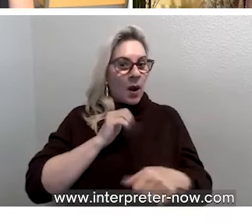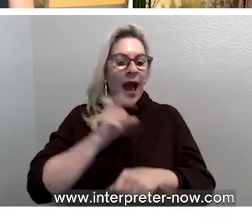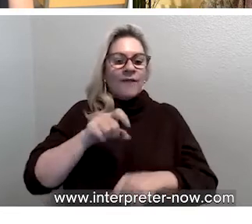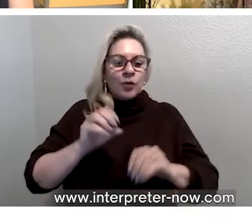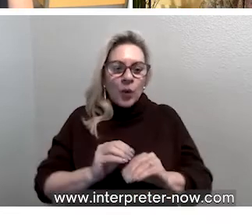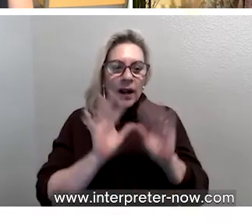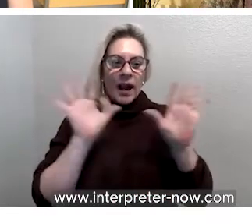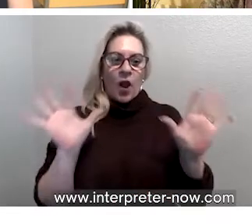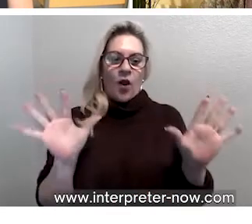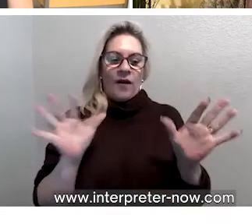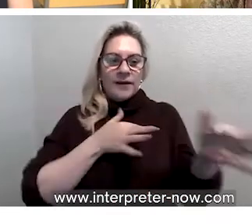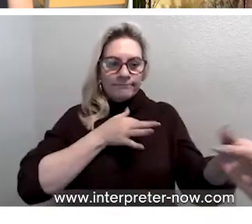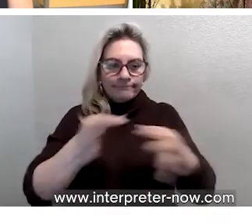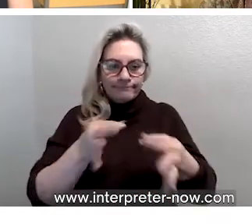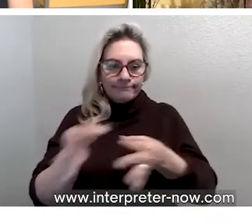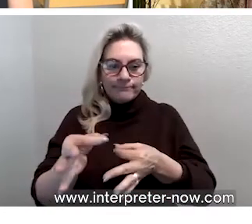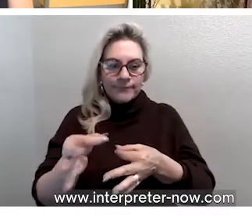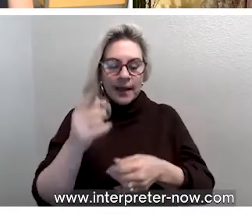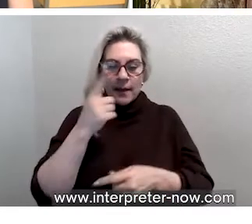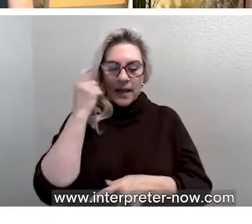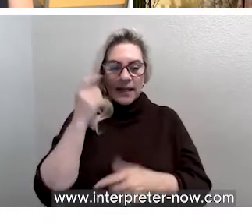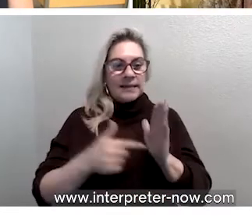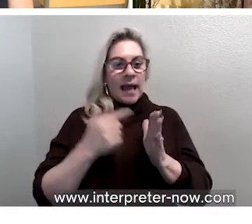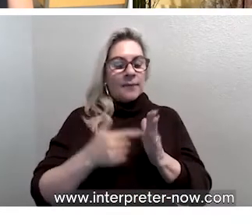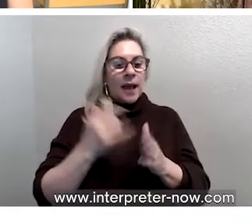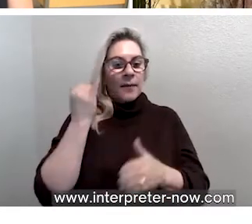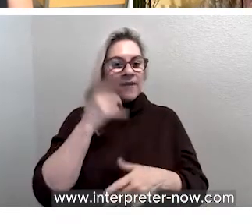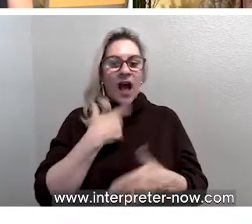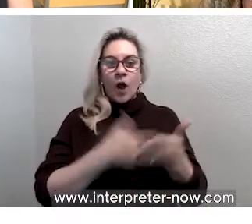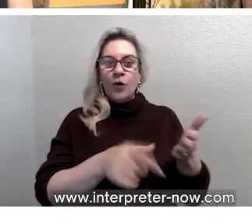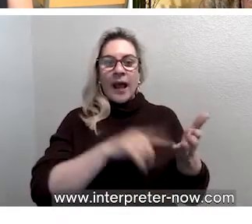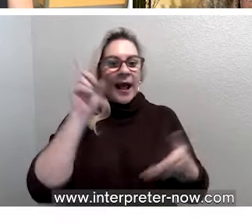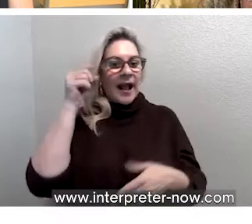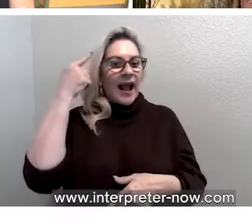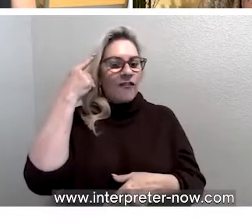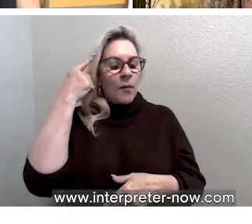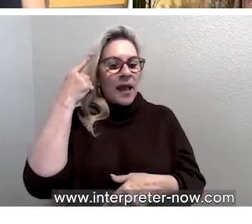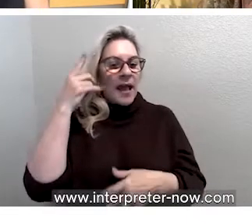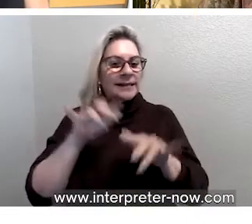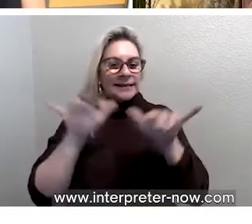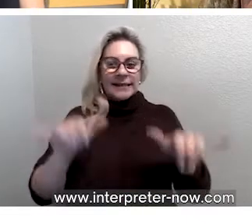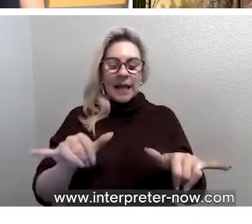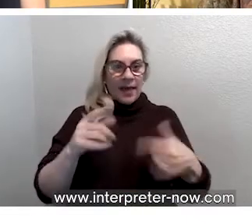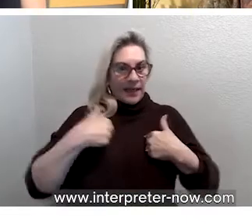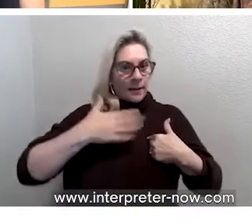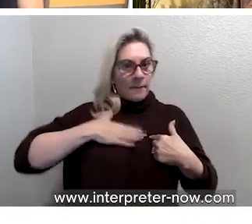folks, a lot of times, if I critique government systems that I see as my government or I can